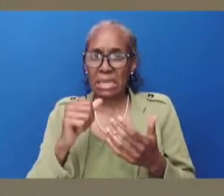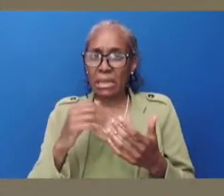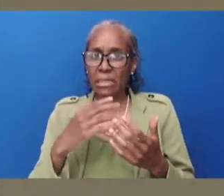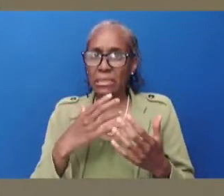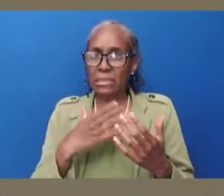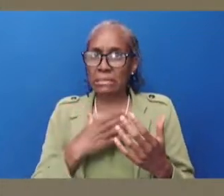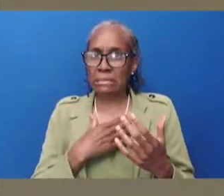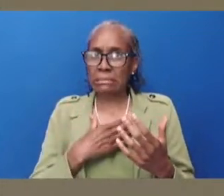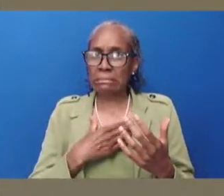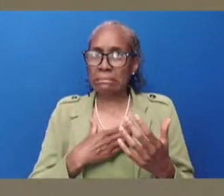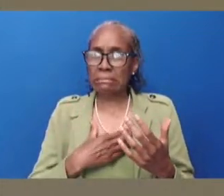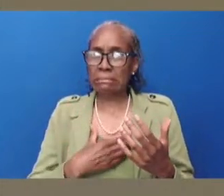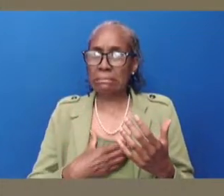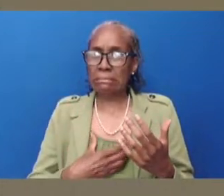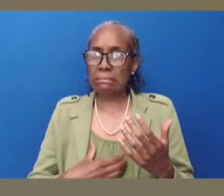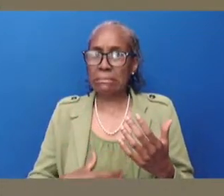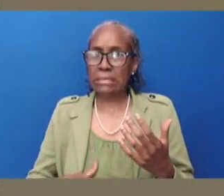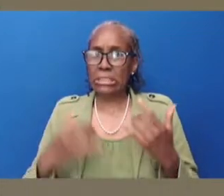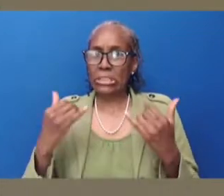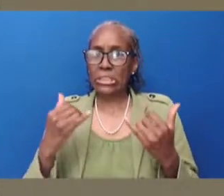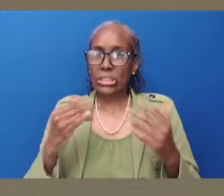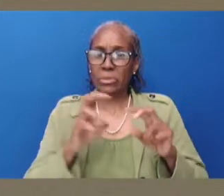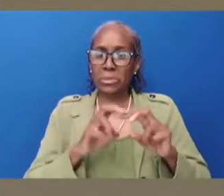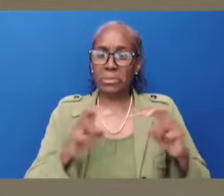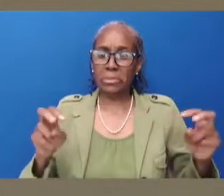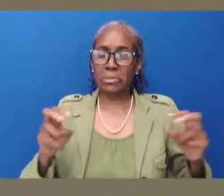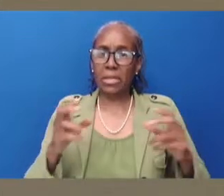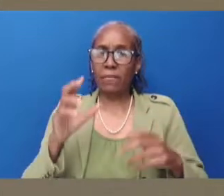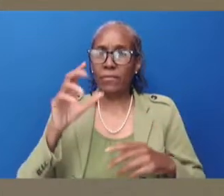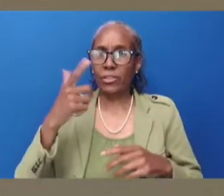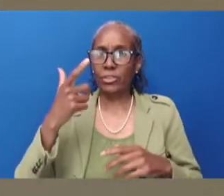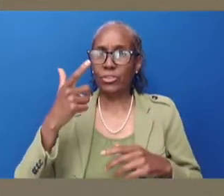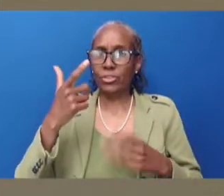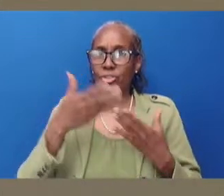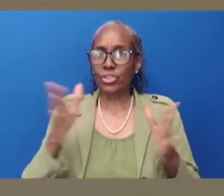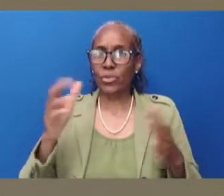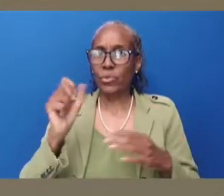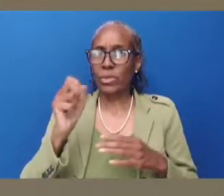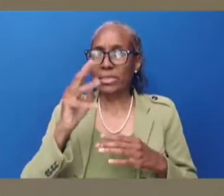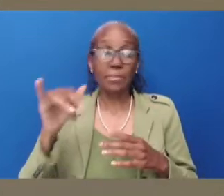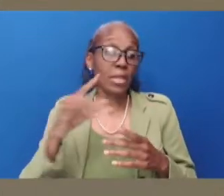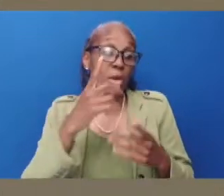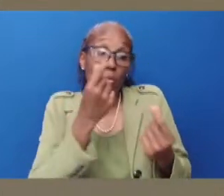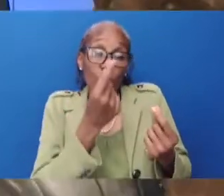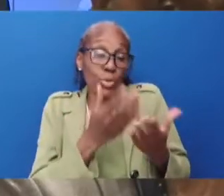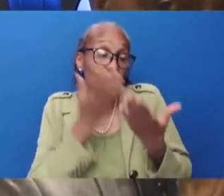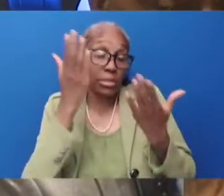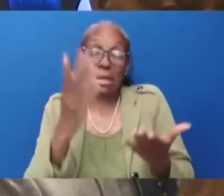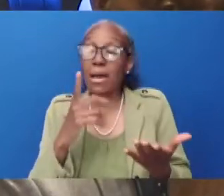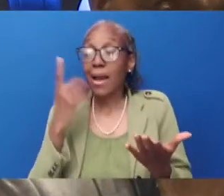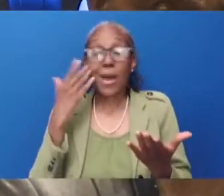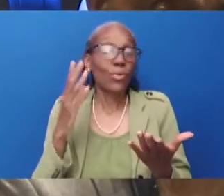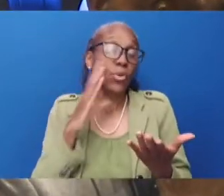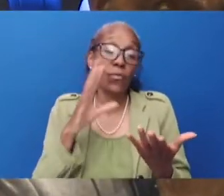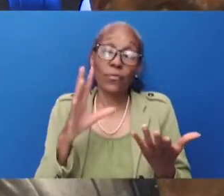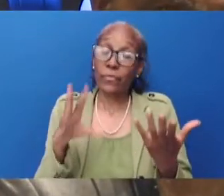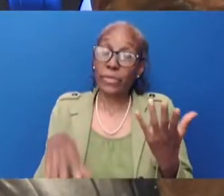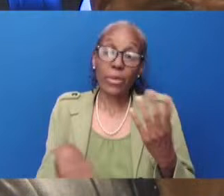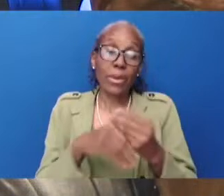BECAUSE I THINK THERE'S PROBABLY NOT A APPETITE BASED ON THE CURRENT MAKEUP OF THE GENERAL